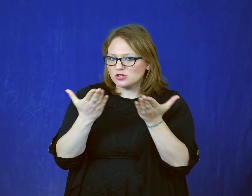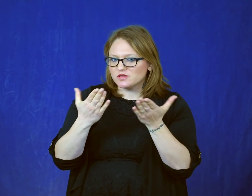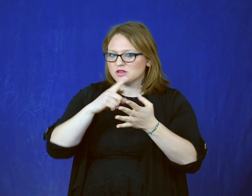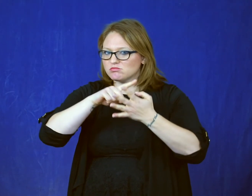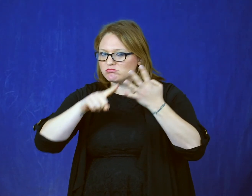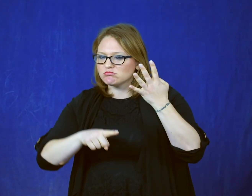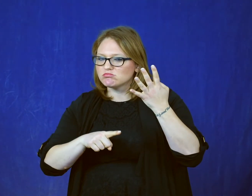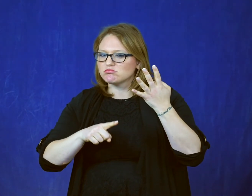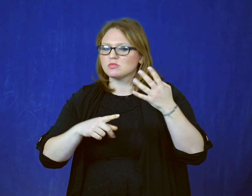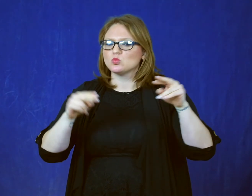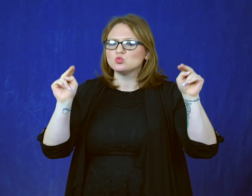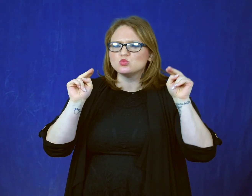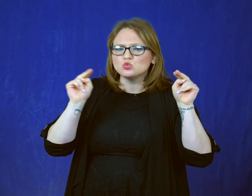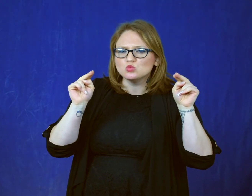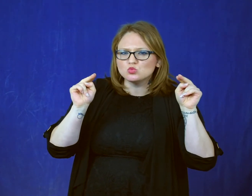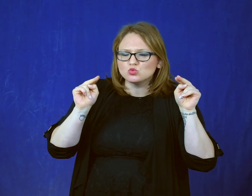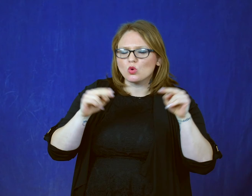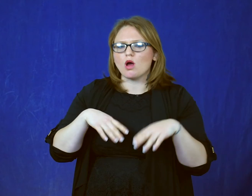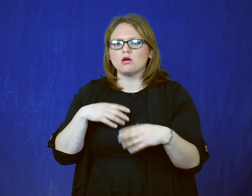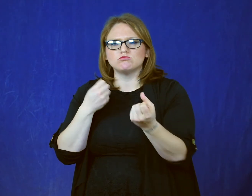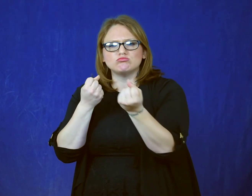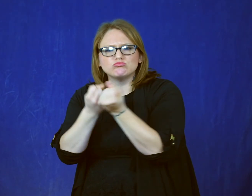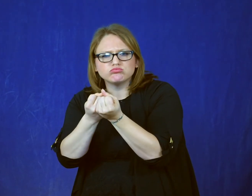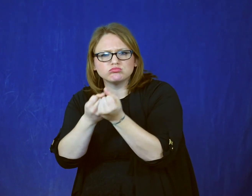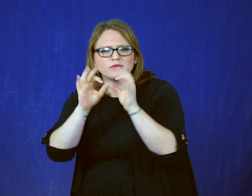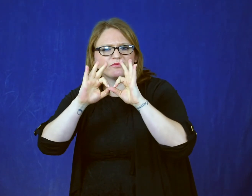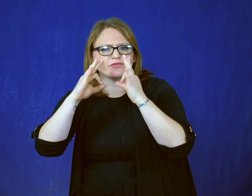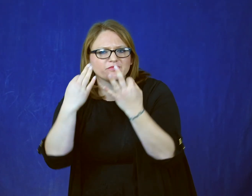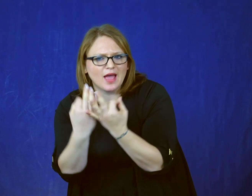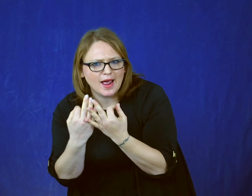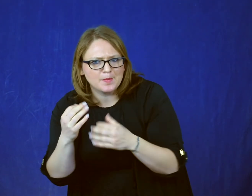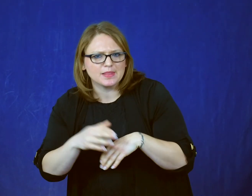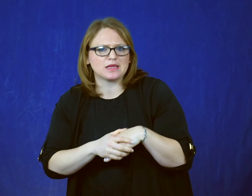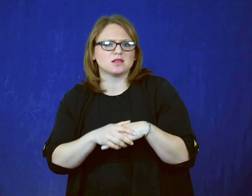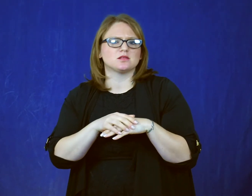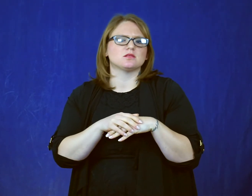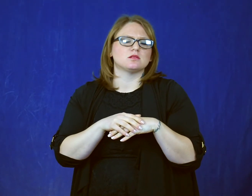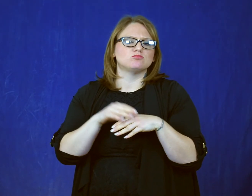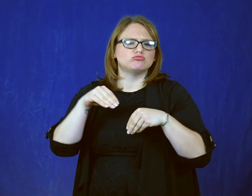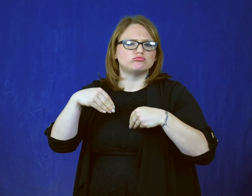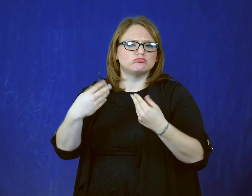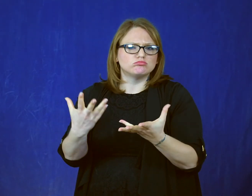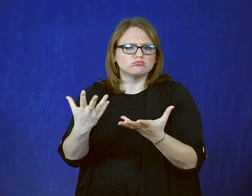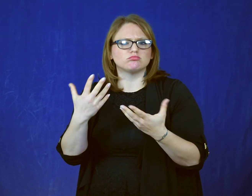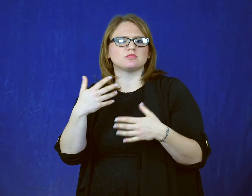their child’s many gifts and great potential. Seeing a successful role model who is Deaf or